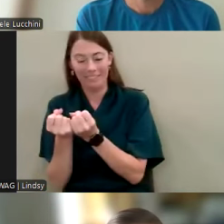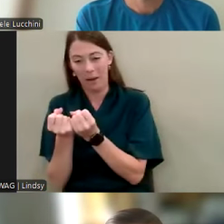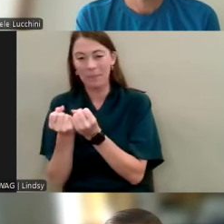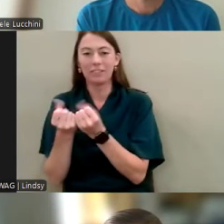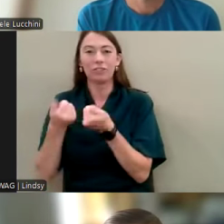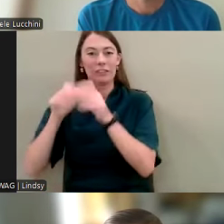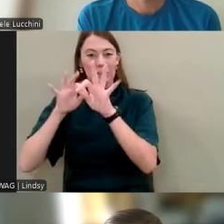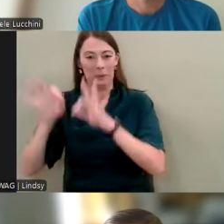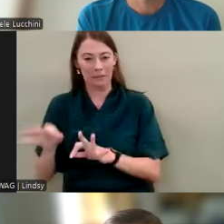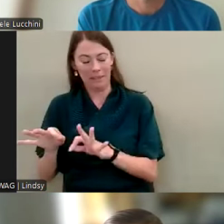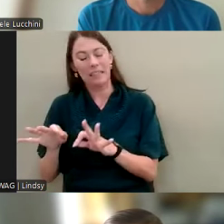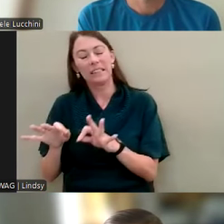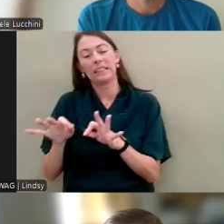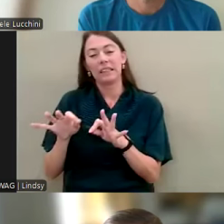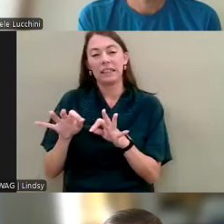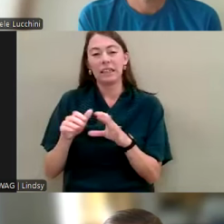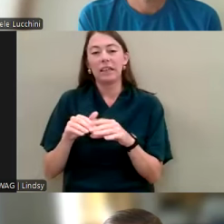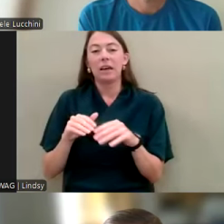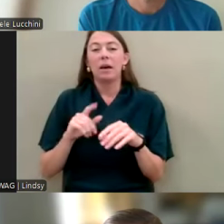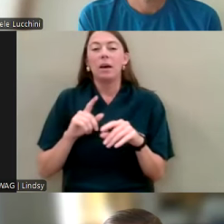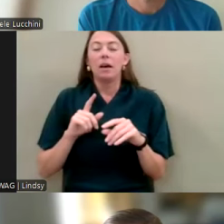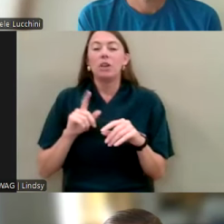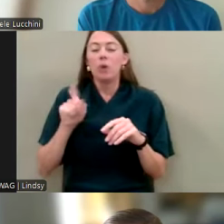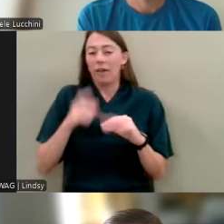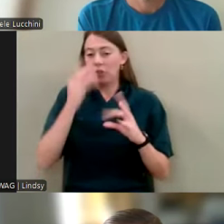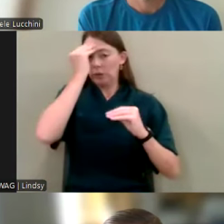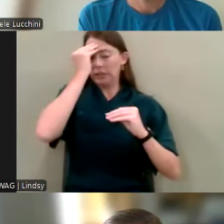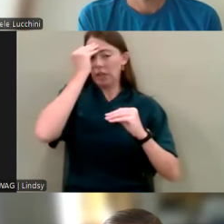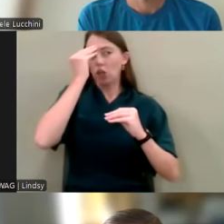I mean, it really, you have got to take the information that you got about, you know,